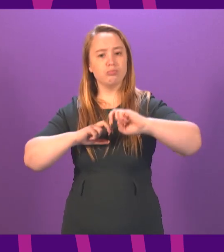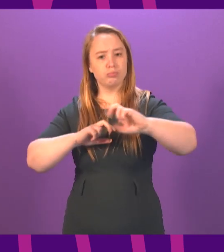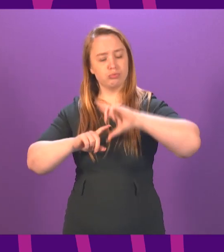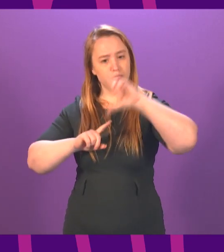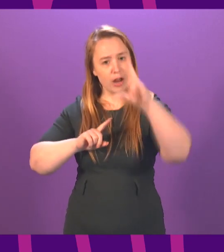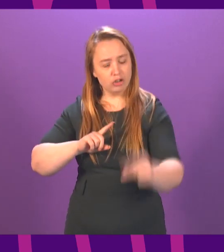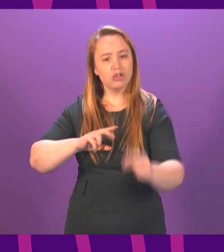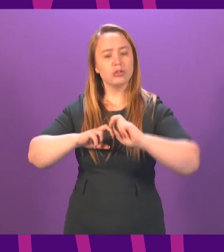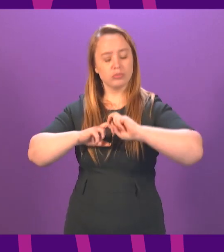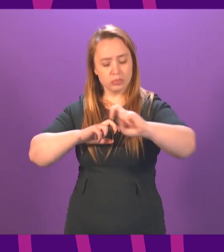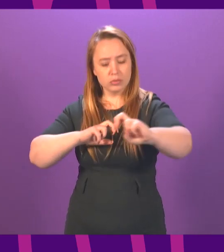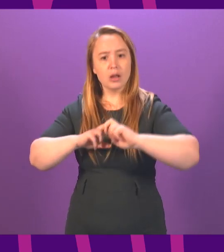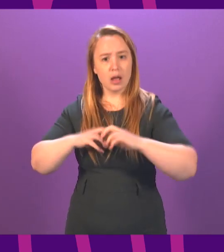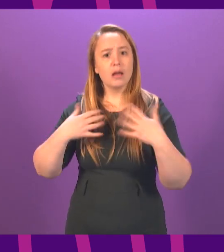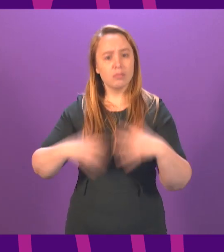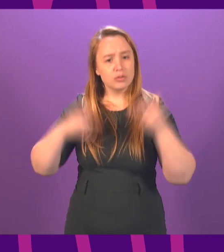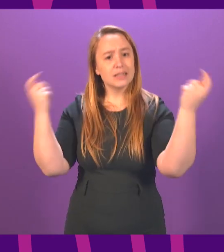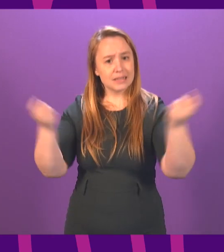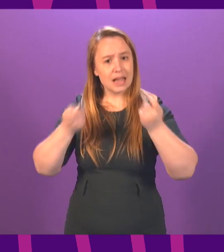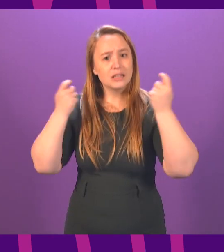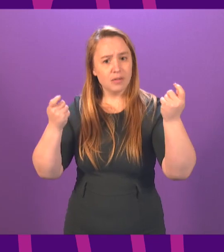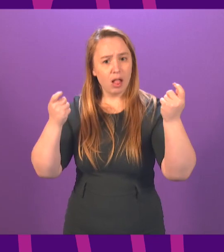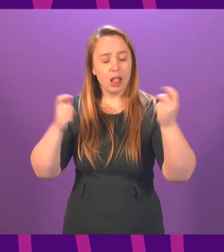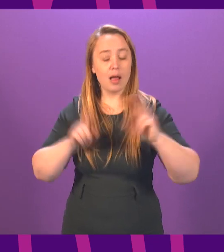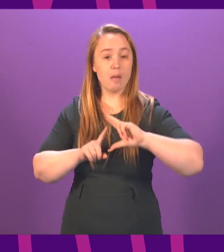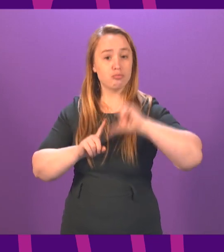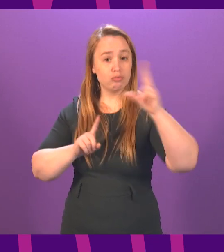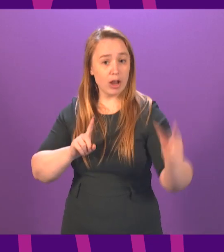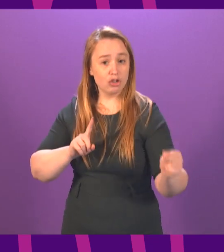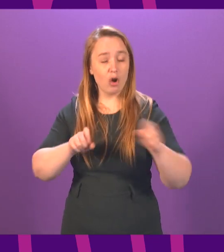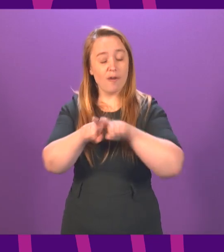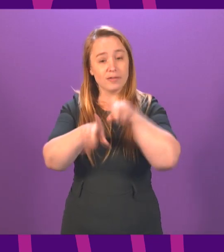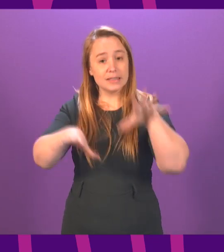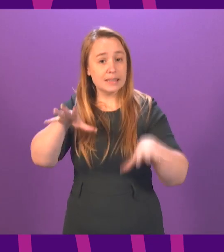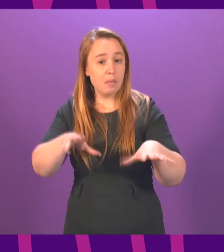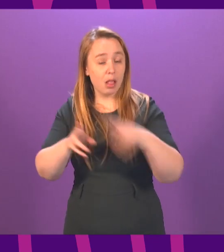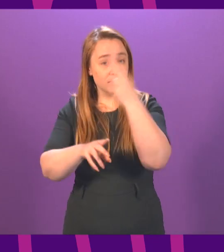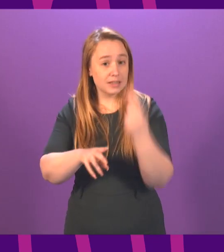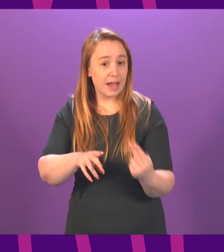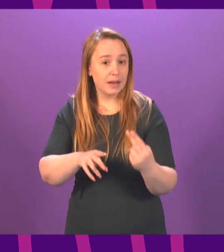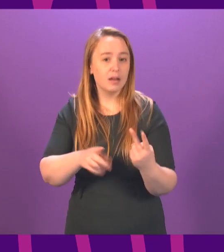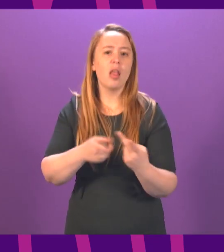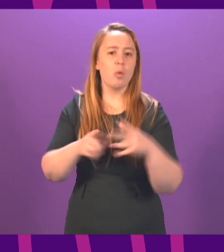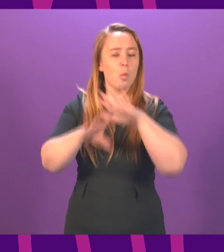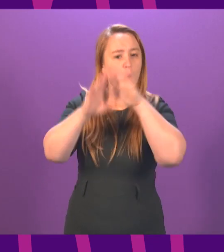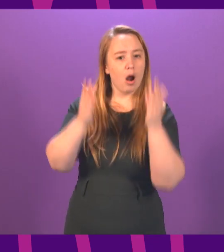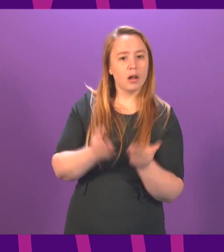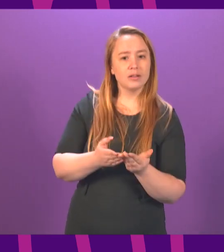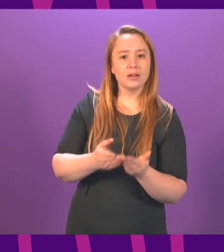it is a huge success. Bridges of similar design in other parts of the world offer suffer occasionally